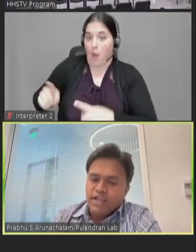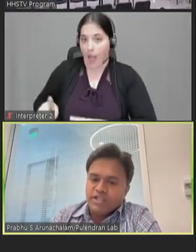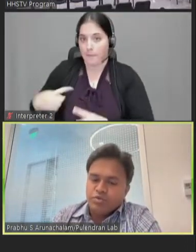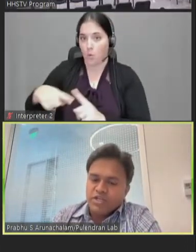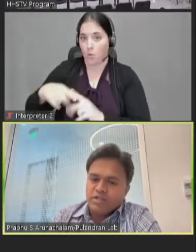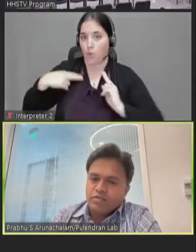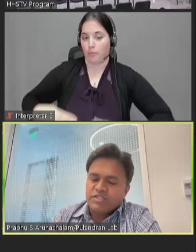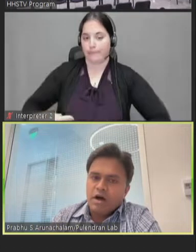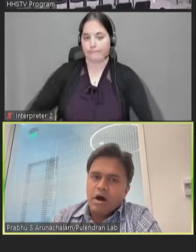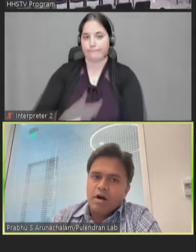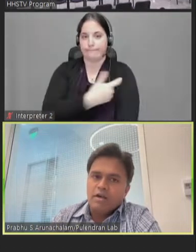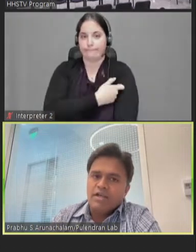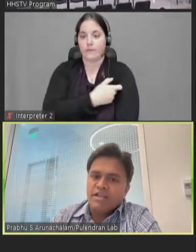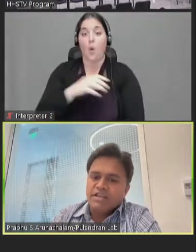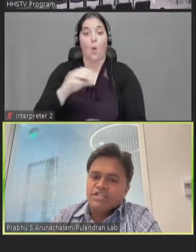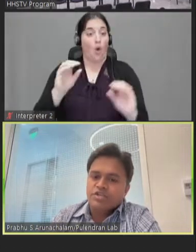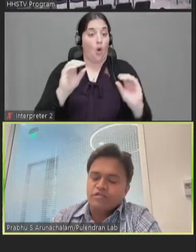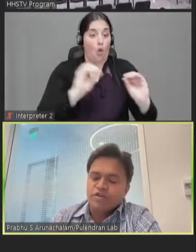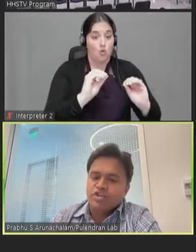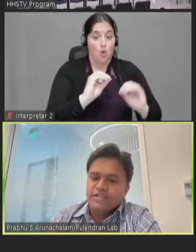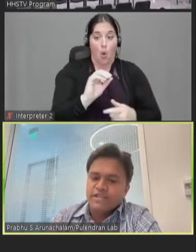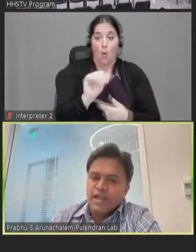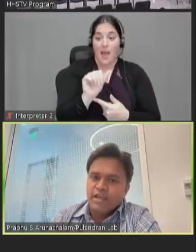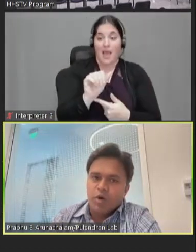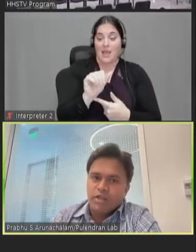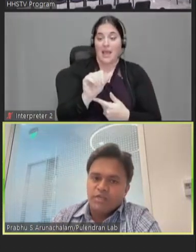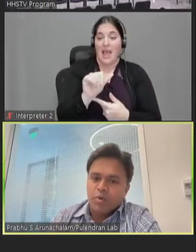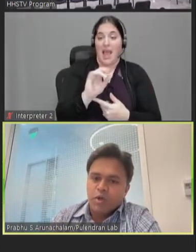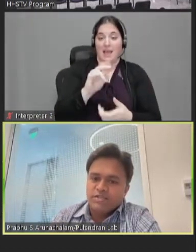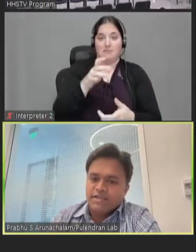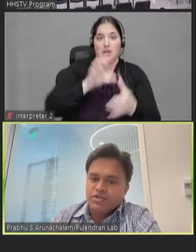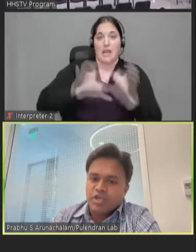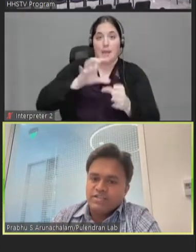adjuvant. There was hardly an injection of neutralizing antibody response, as you can